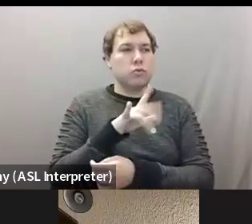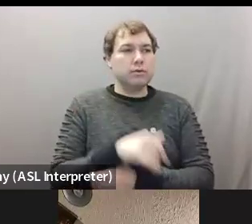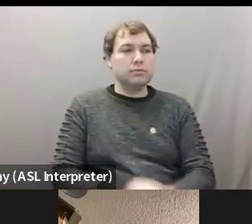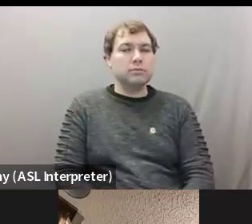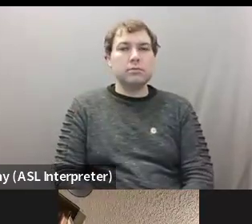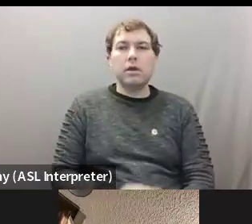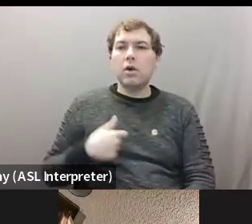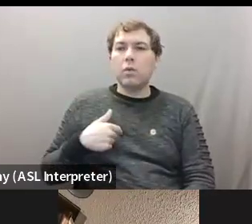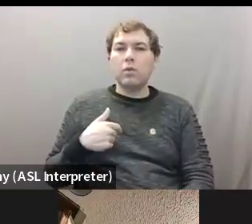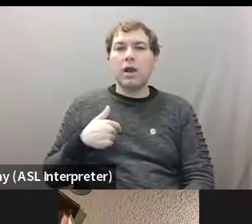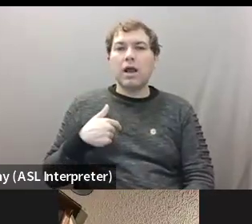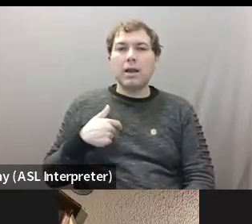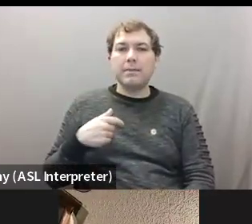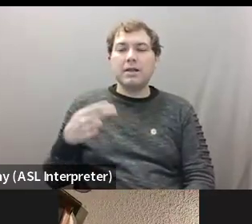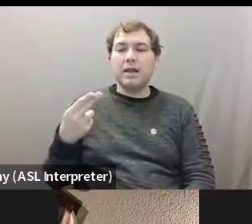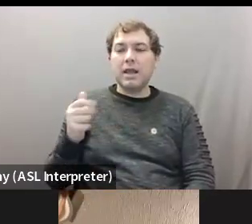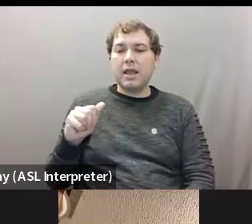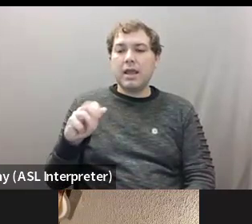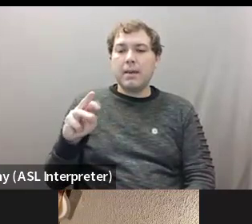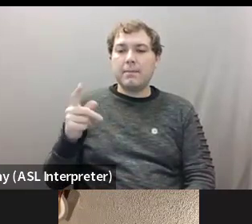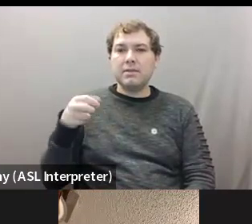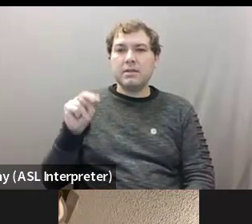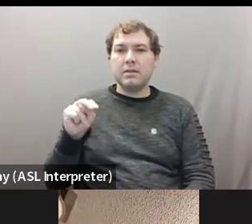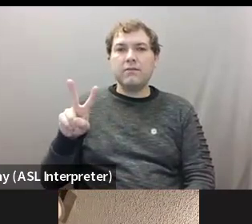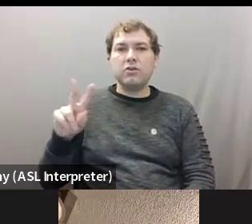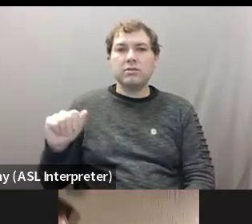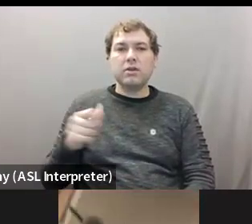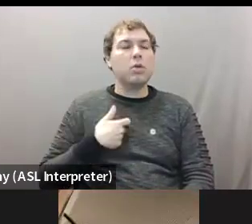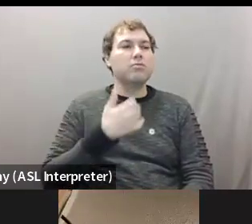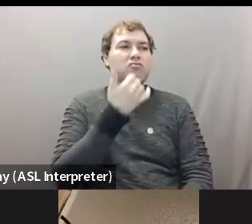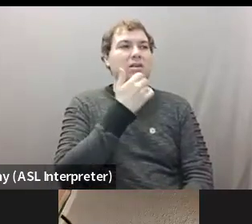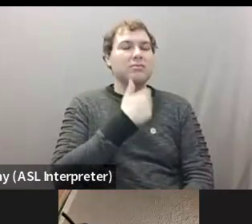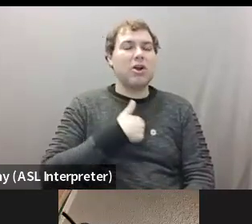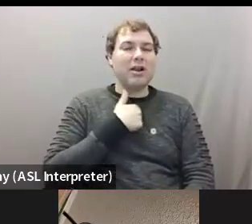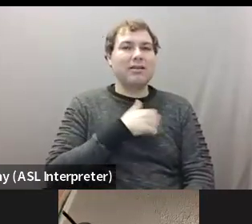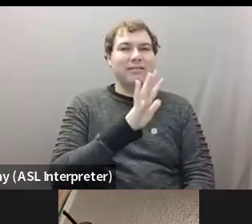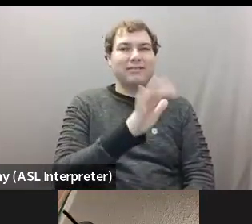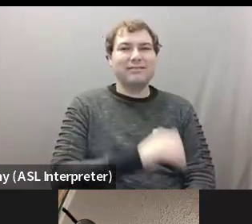Troy Bowser: Oh, I'm in! I'm in Hampton, Virginia. Visible Voices Captioner: Oh, wrong! I I met the man mustache.